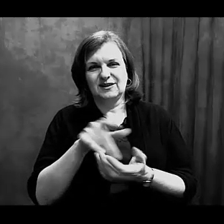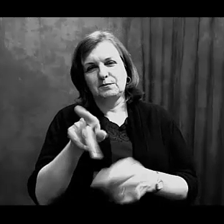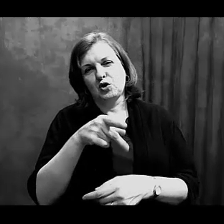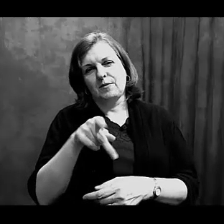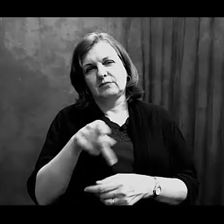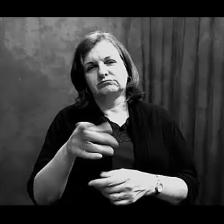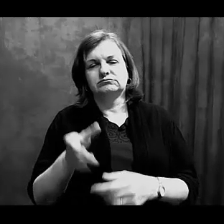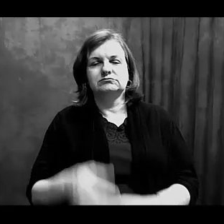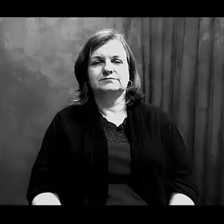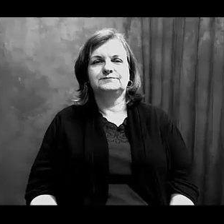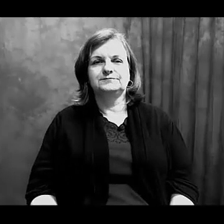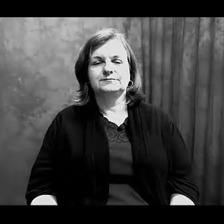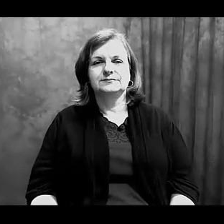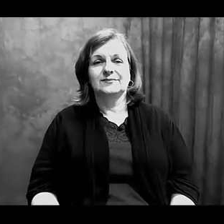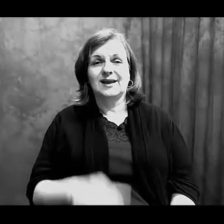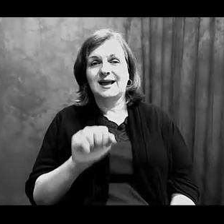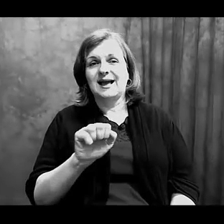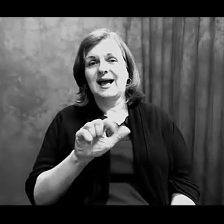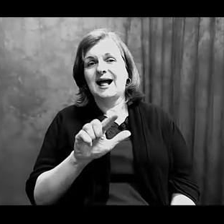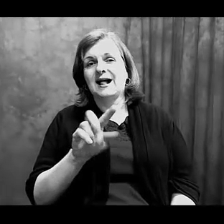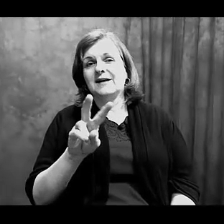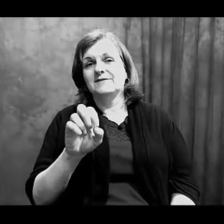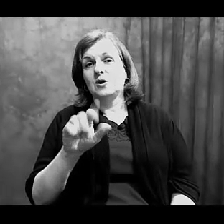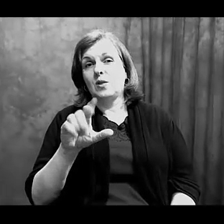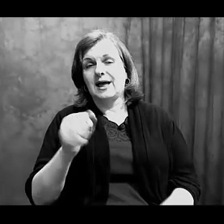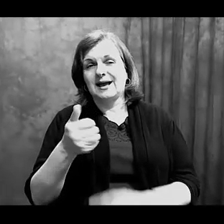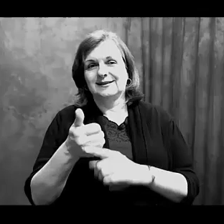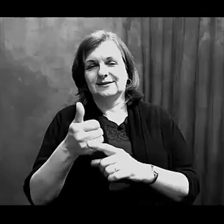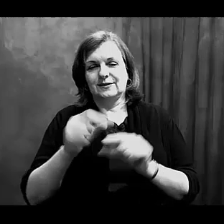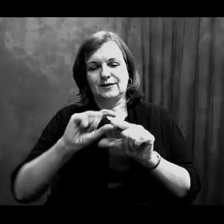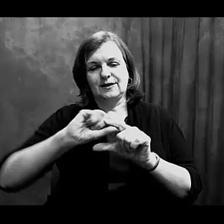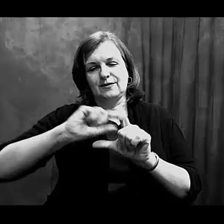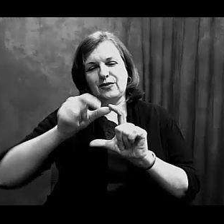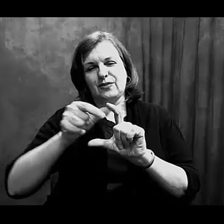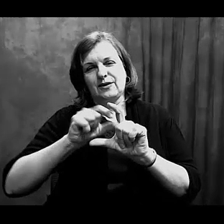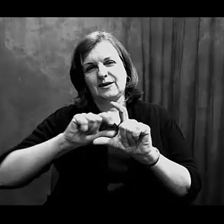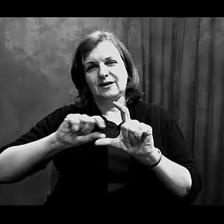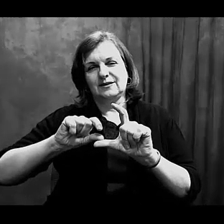the alveoli are very very thin and they are moist